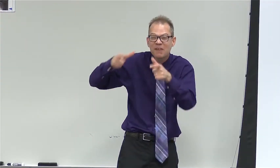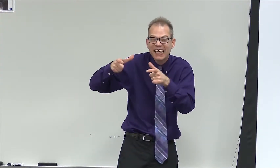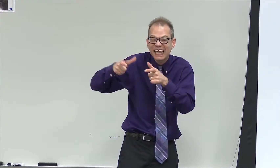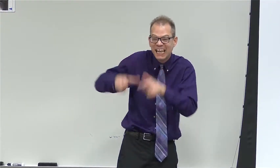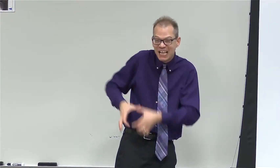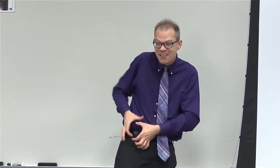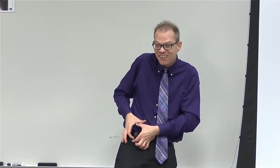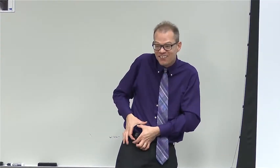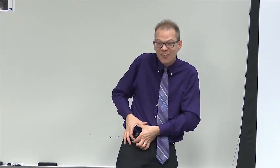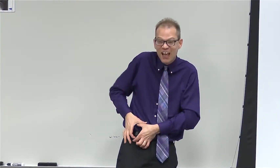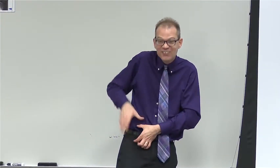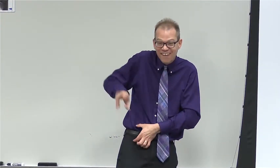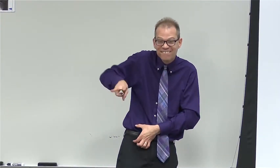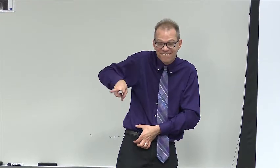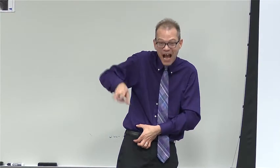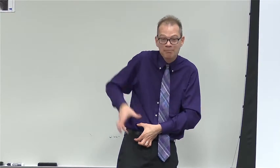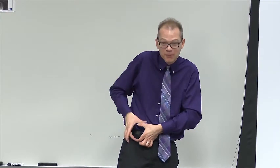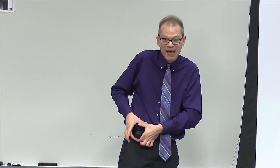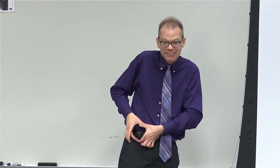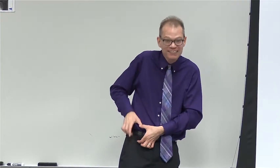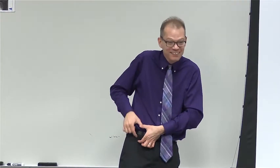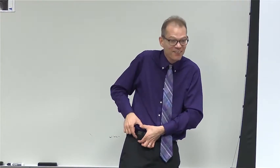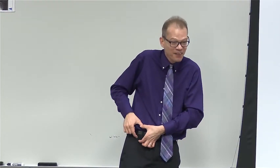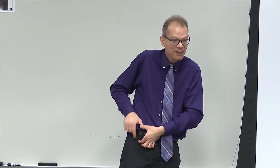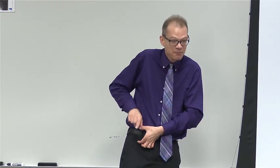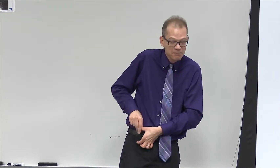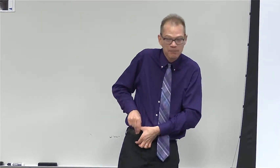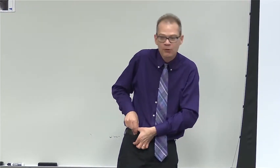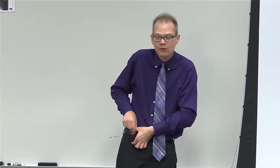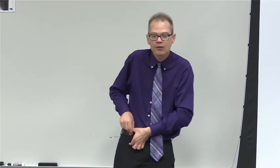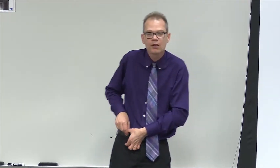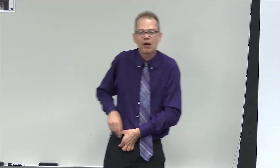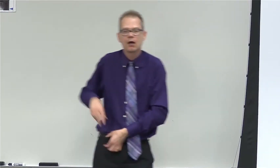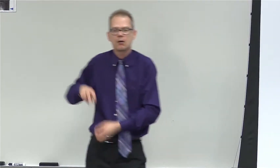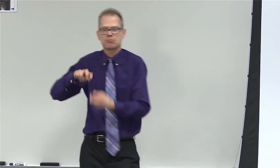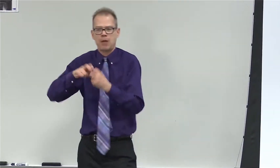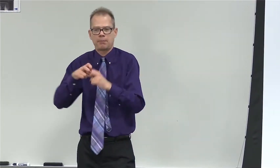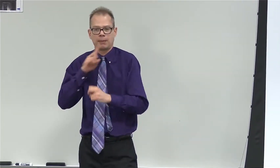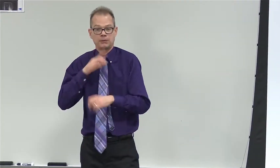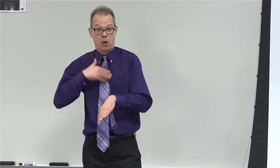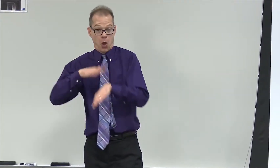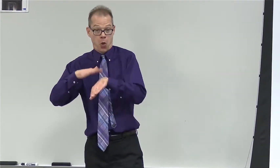and I had the big pager that would vibrate, you know, if you remember the pagers at that time.